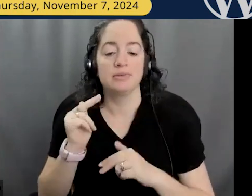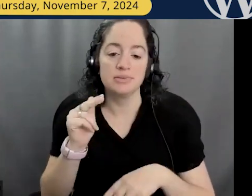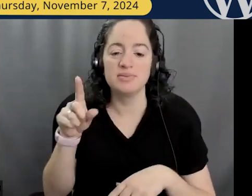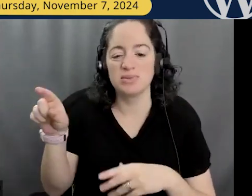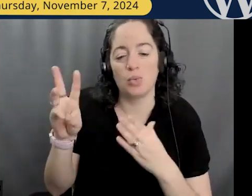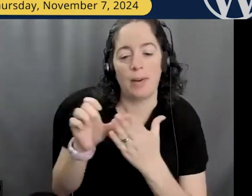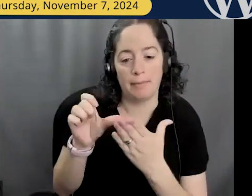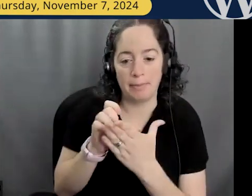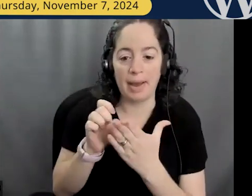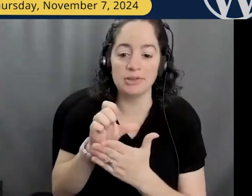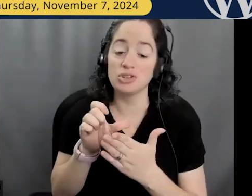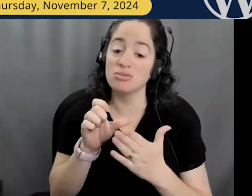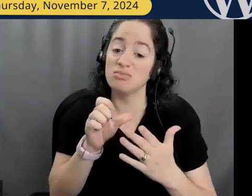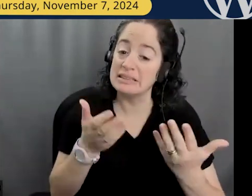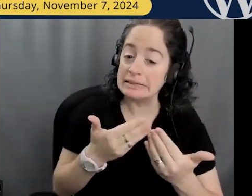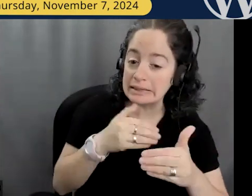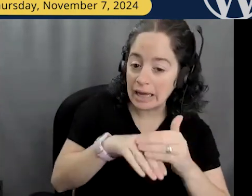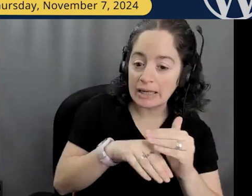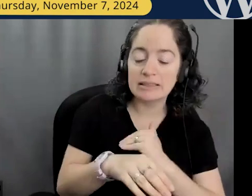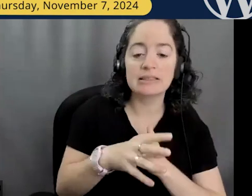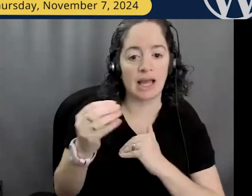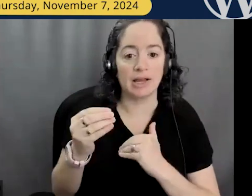with Ron and Kevin from CodeGeek.